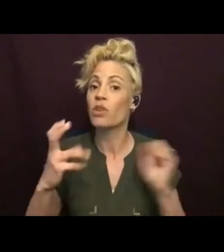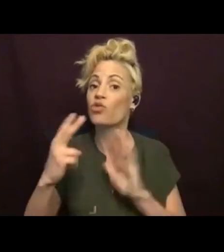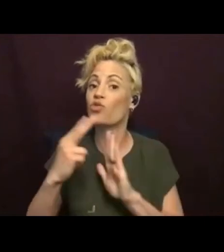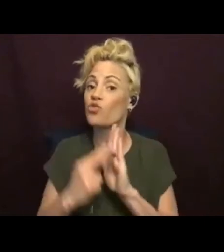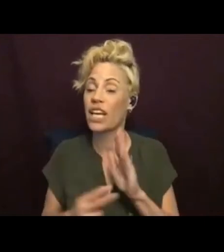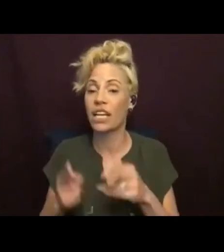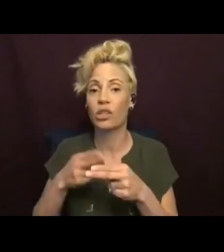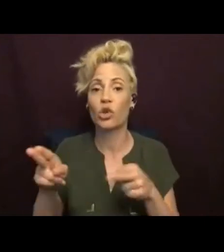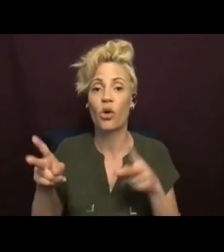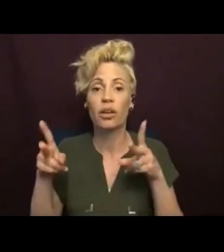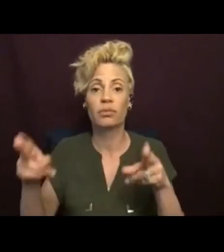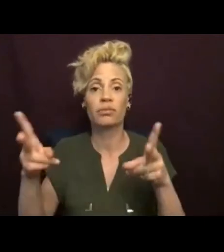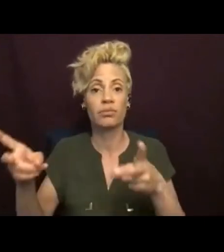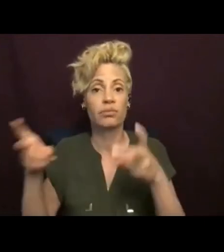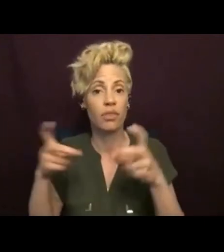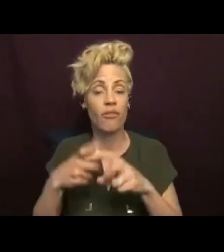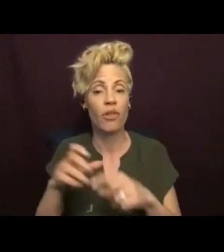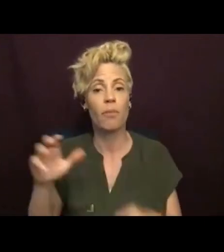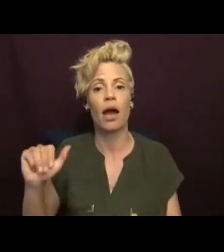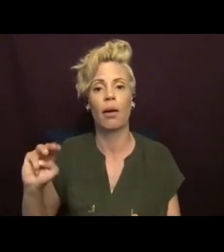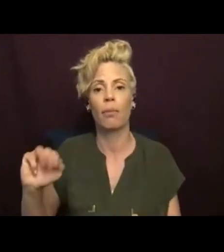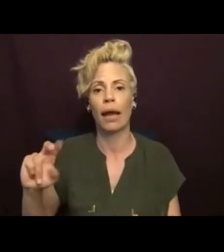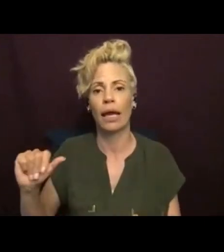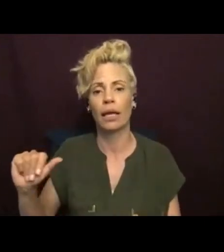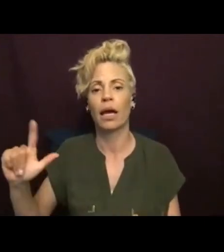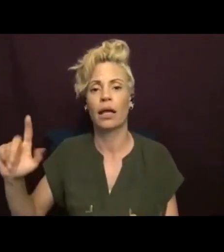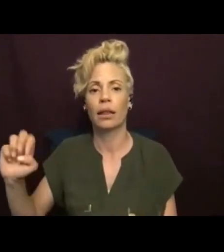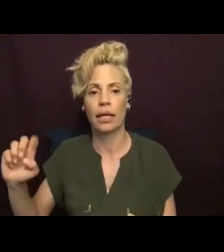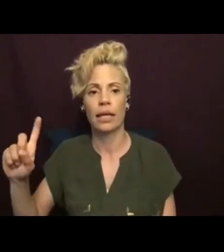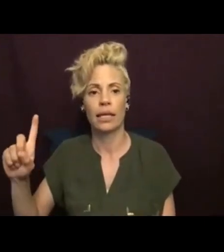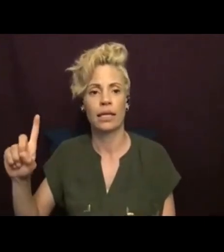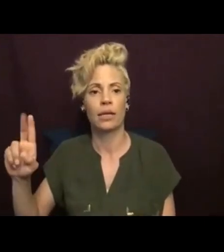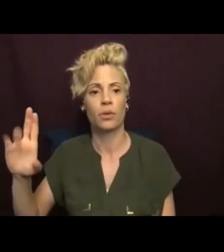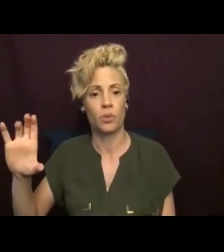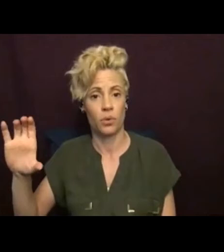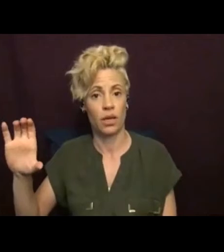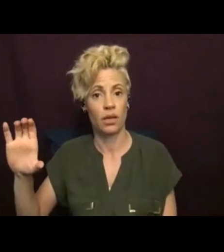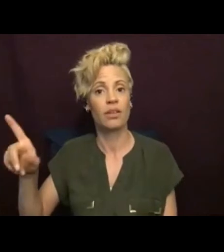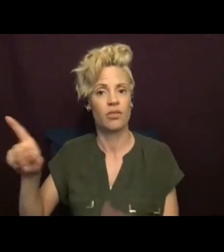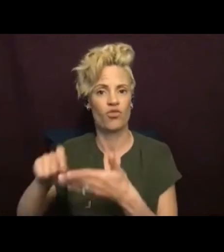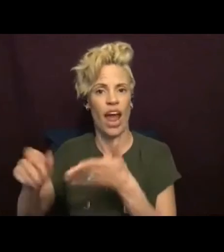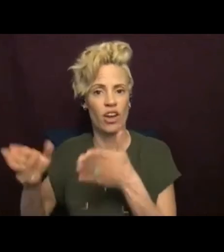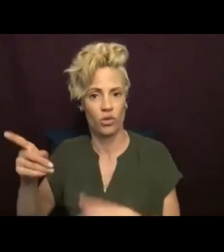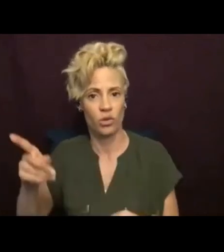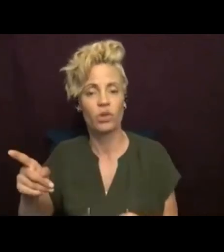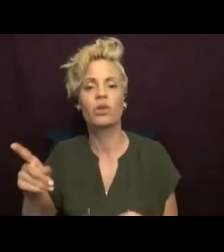from a writer named Amanda Leduc, L-E-D-U-C, and this'll be in our access document.